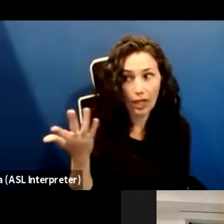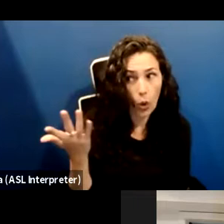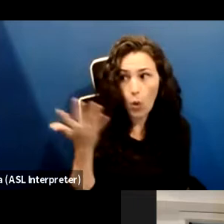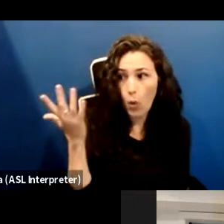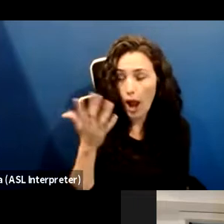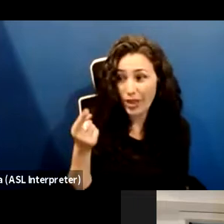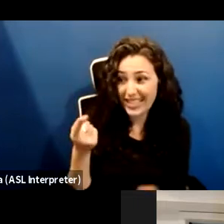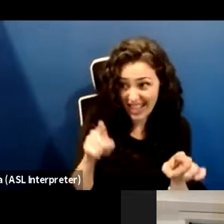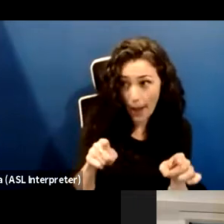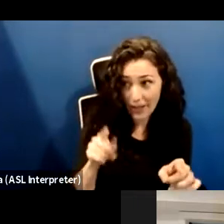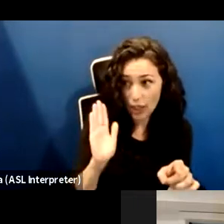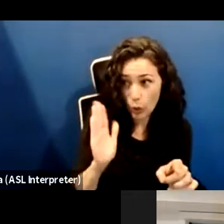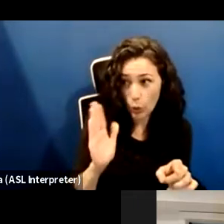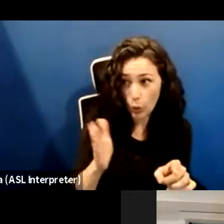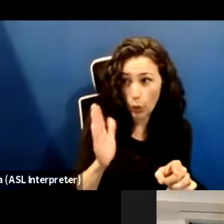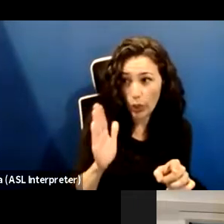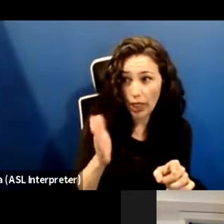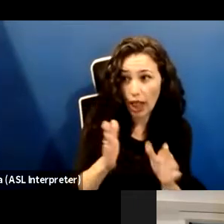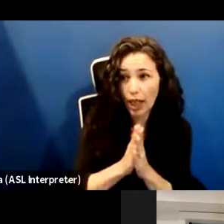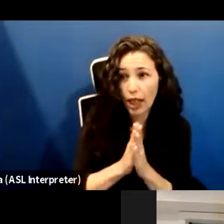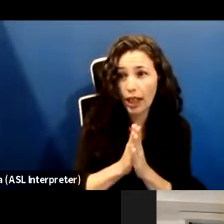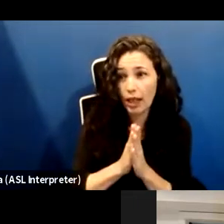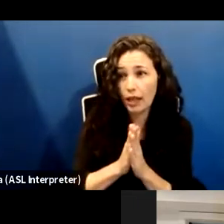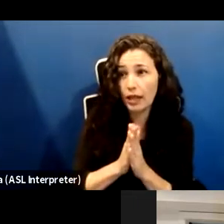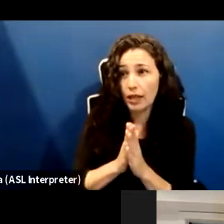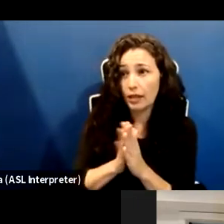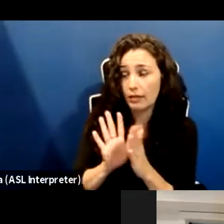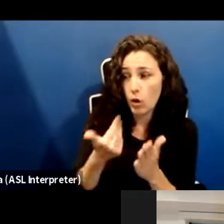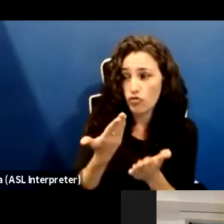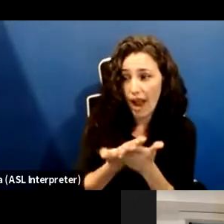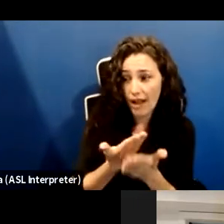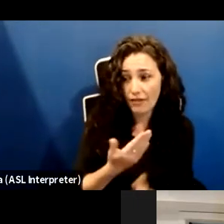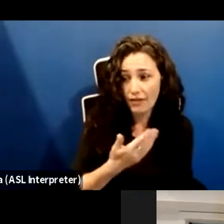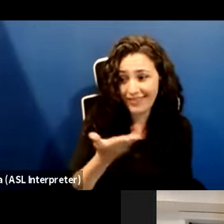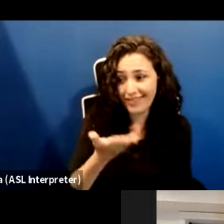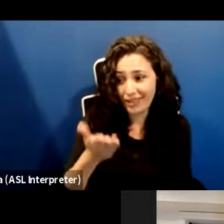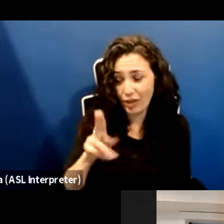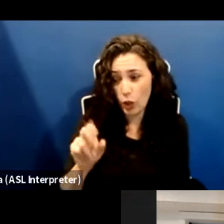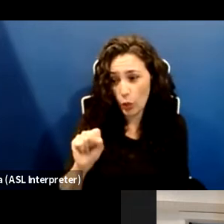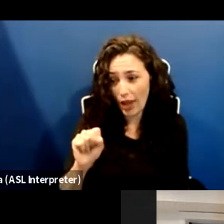It's gonna arrive to the U.S. in some point, we have to, we can't ignore it.